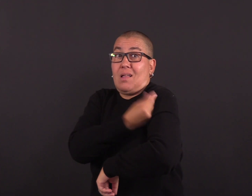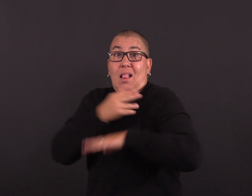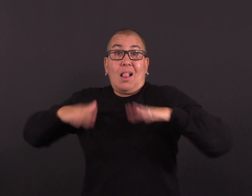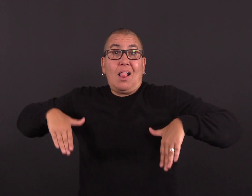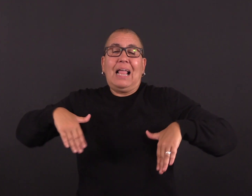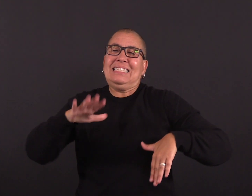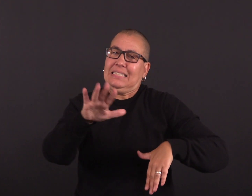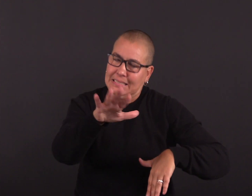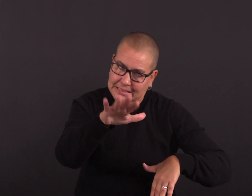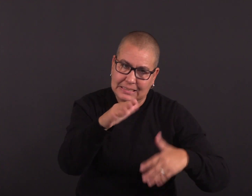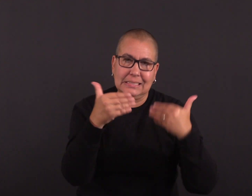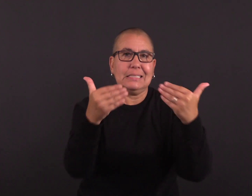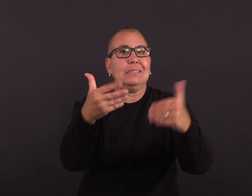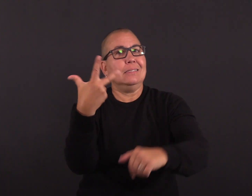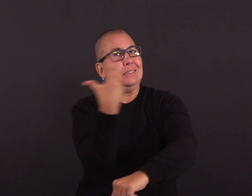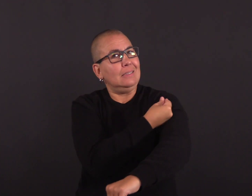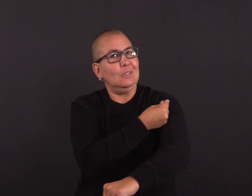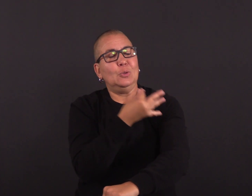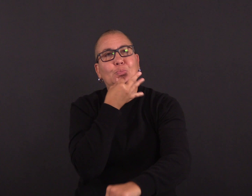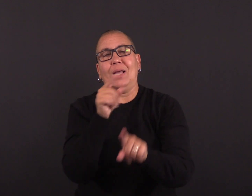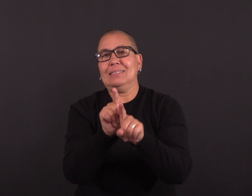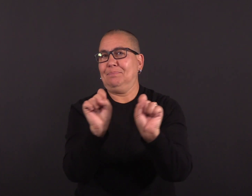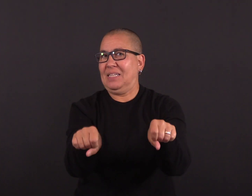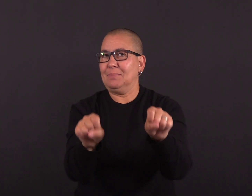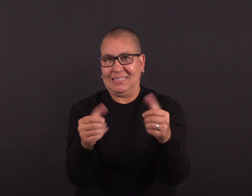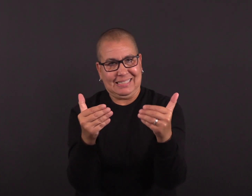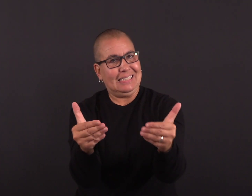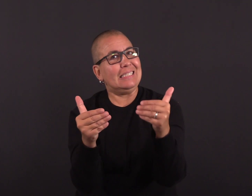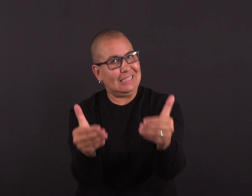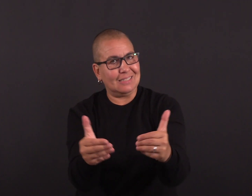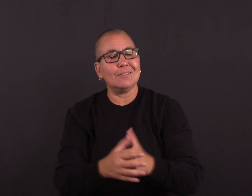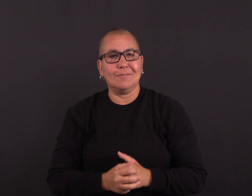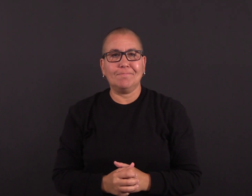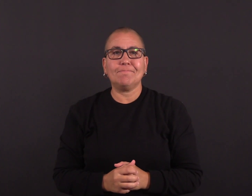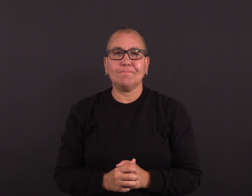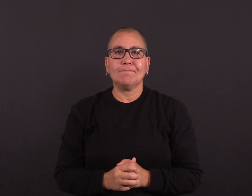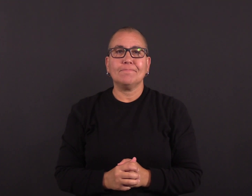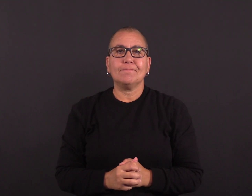Some institutions are already reacting to the rise in Covid. Morris Brown College in